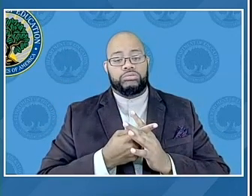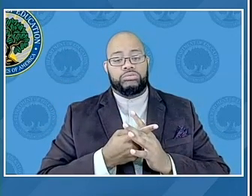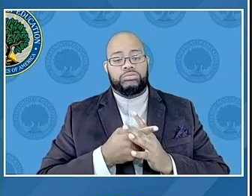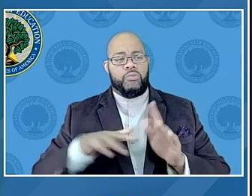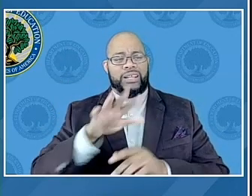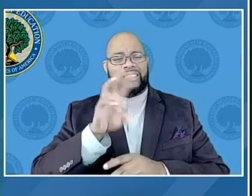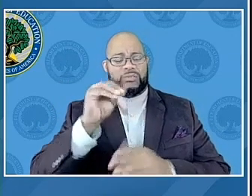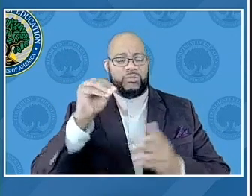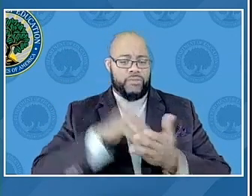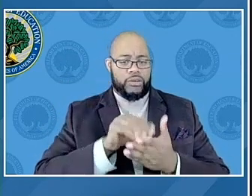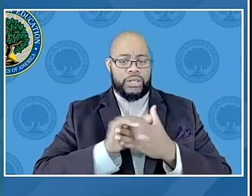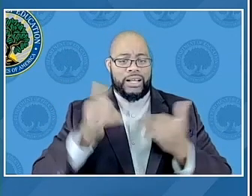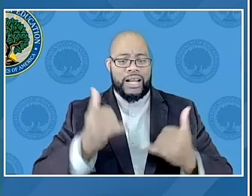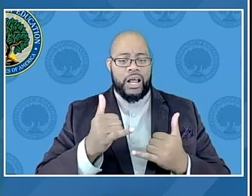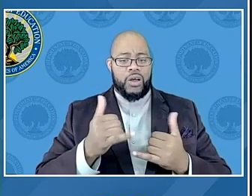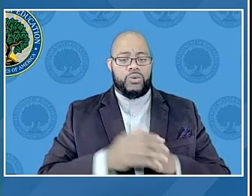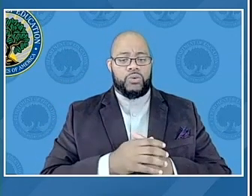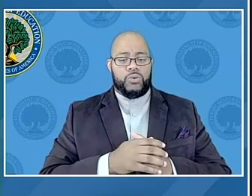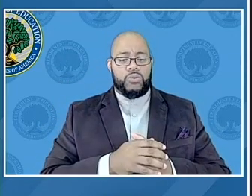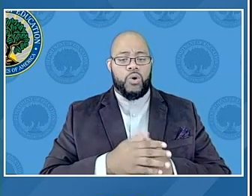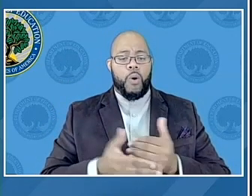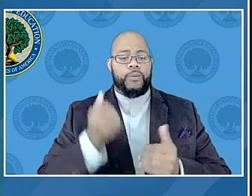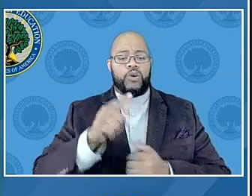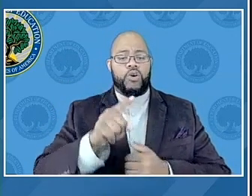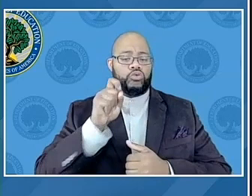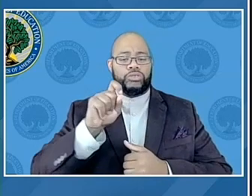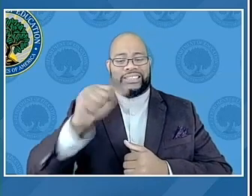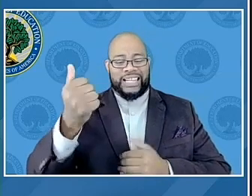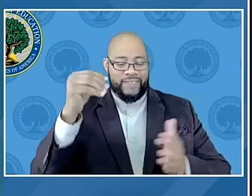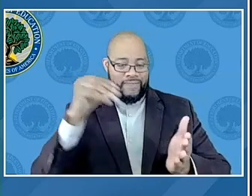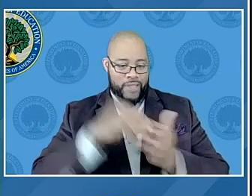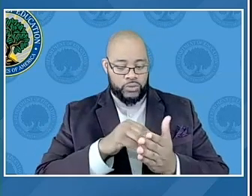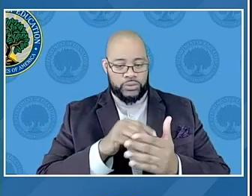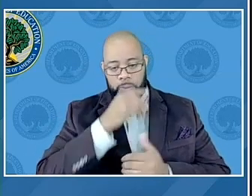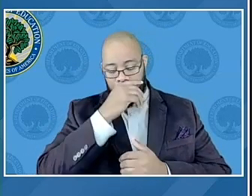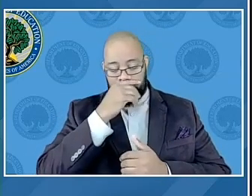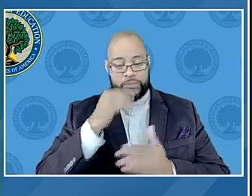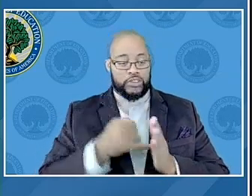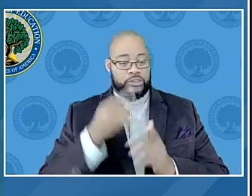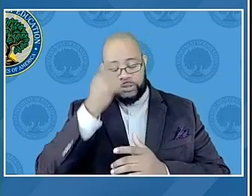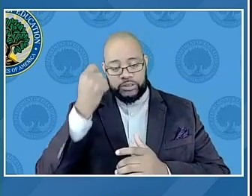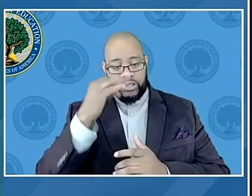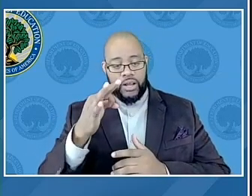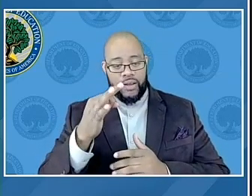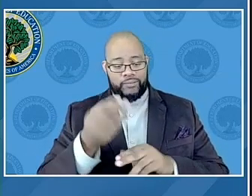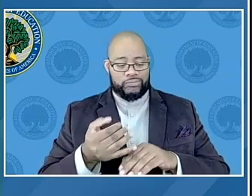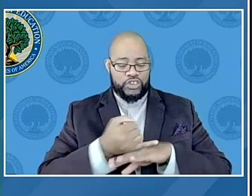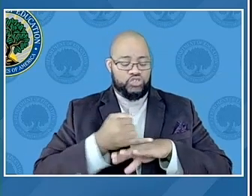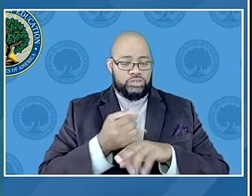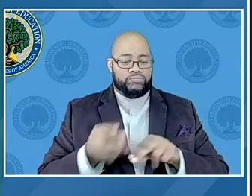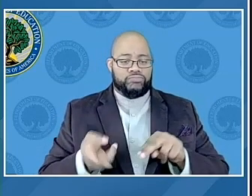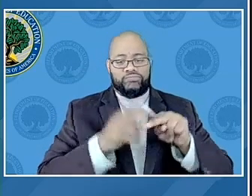It is now almost 110,000 just because of accrued interest. It just seems to-